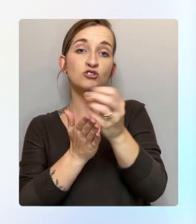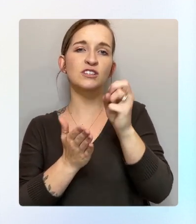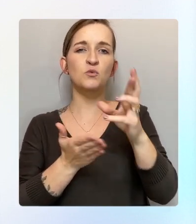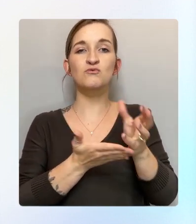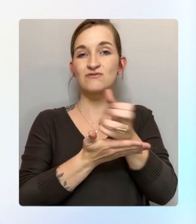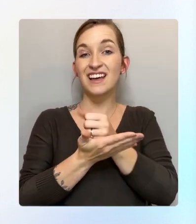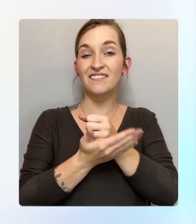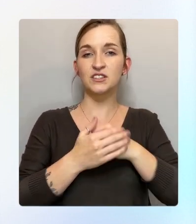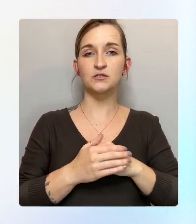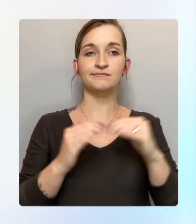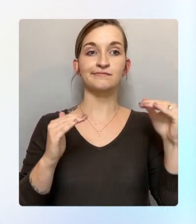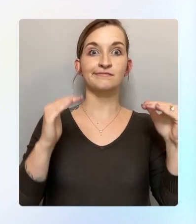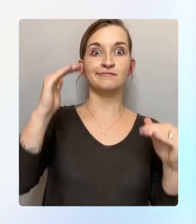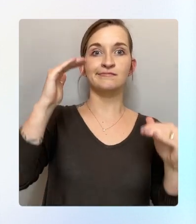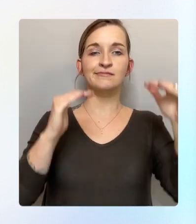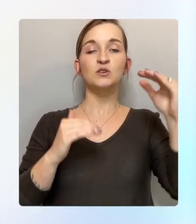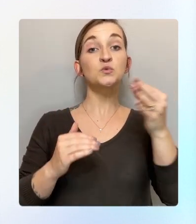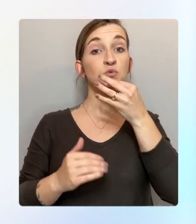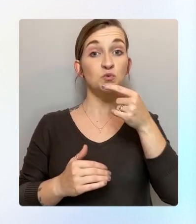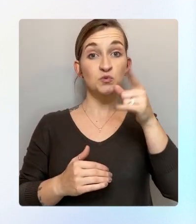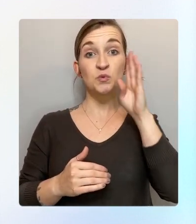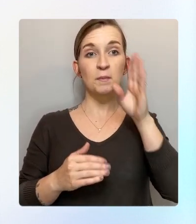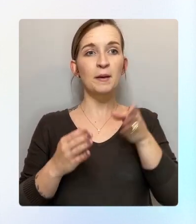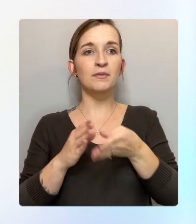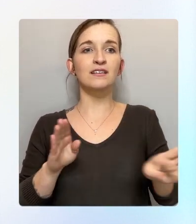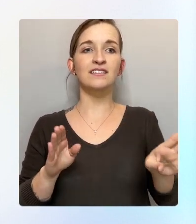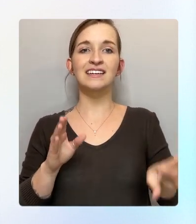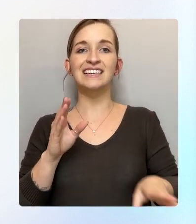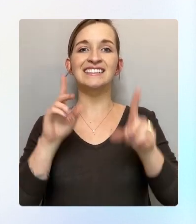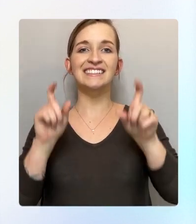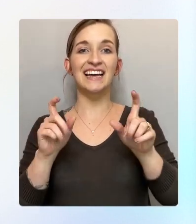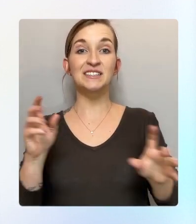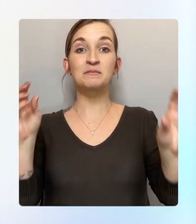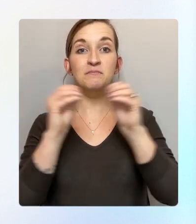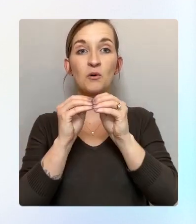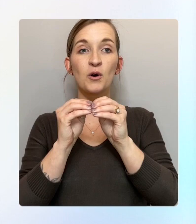including genres, immersive assets, screenshots, and keywords.